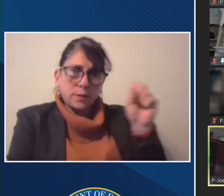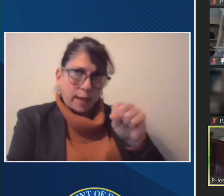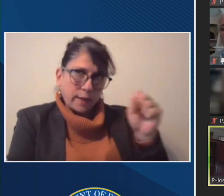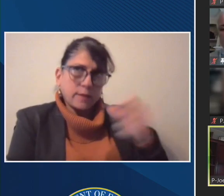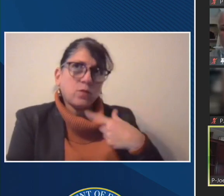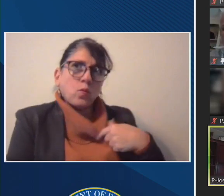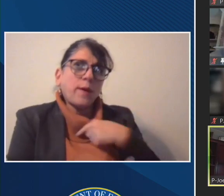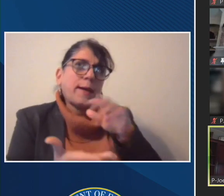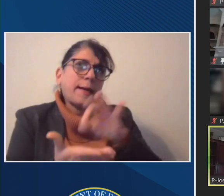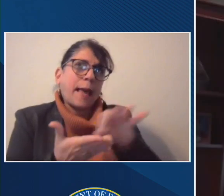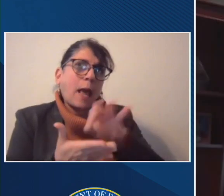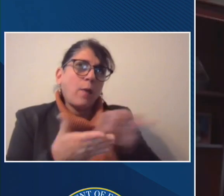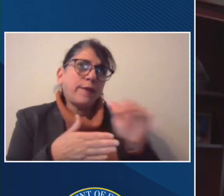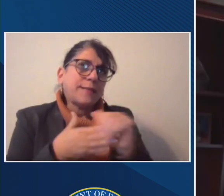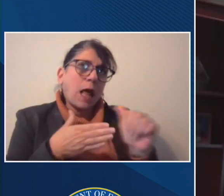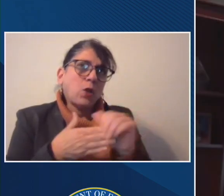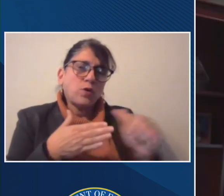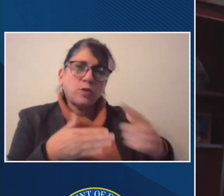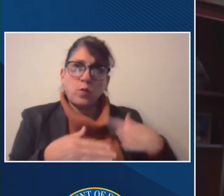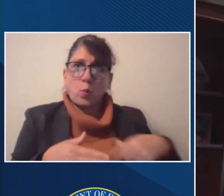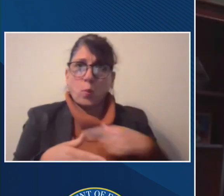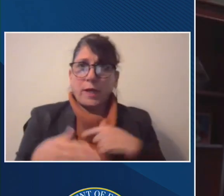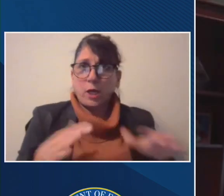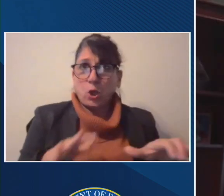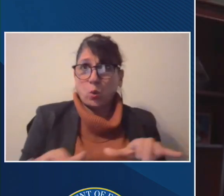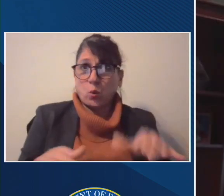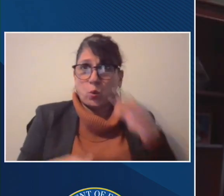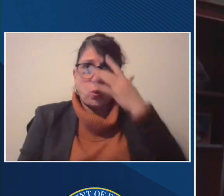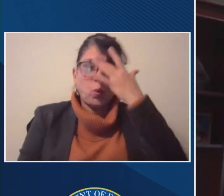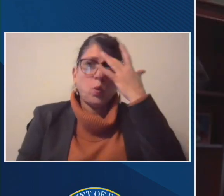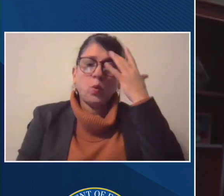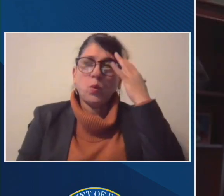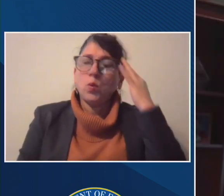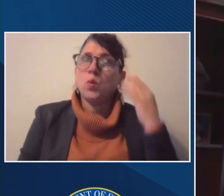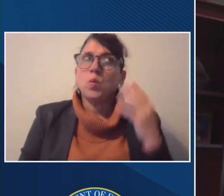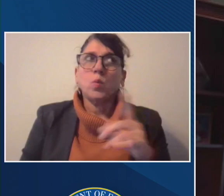Now what we do, we actually allow the